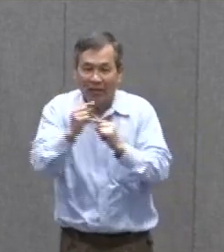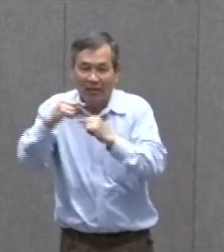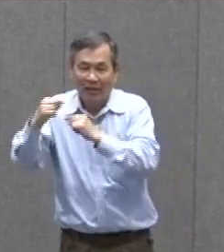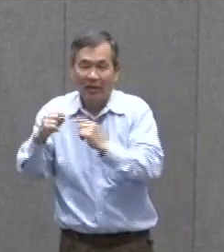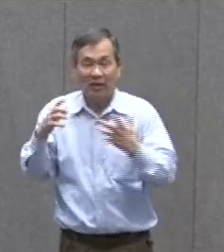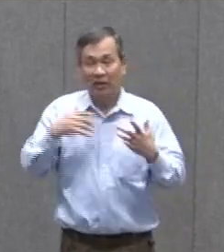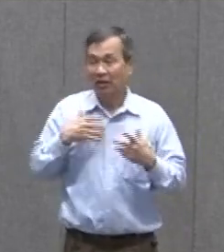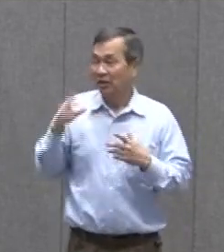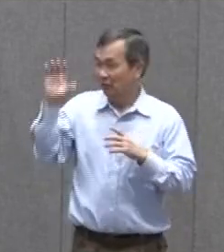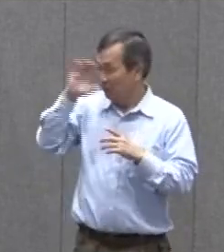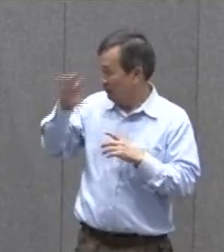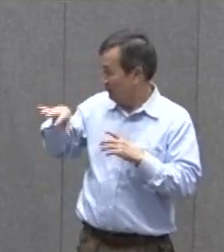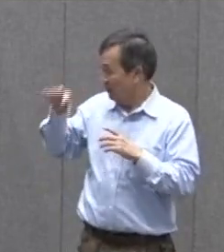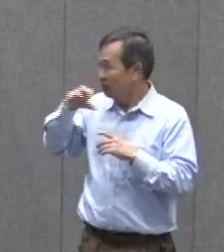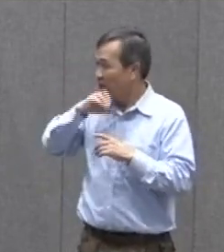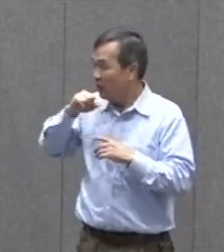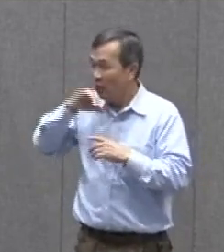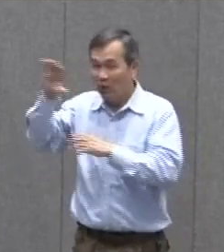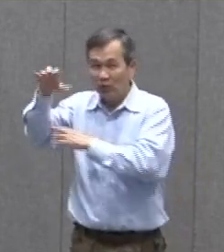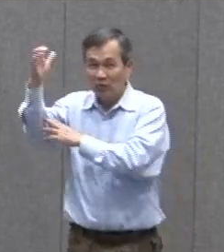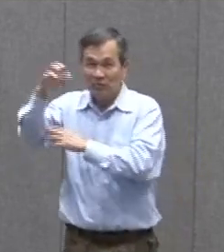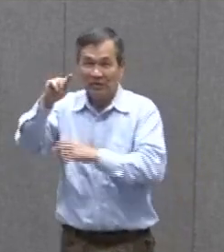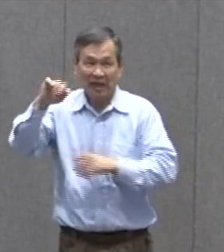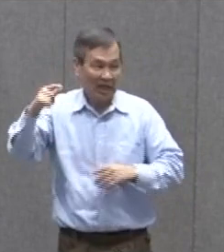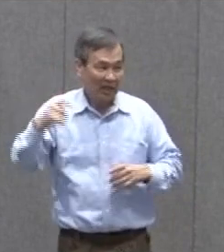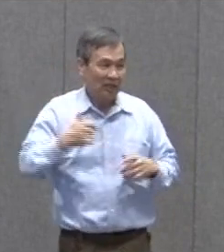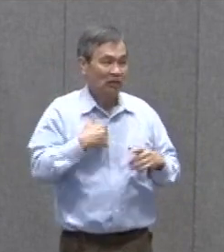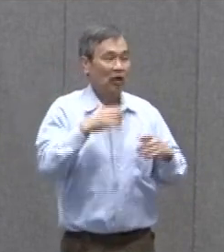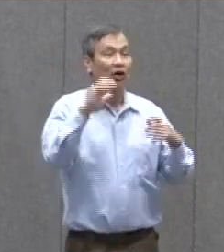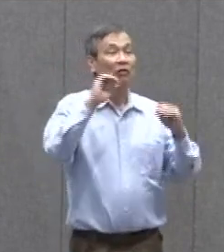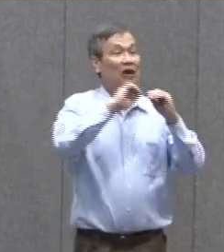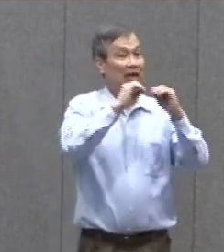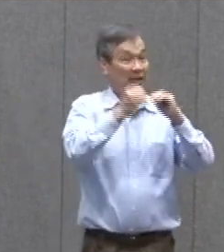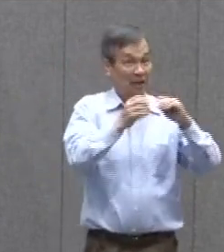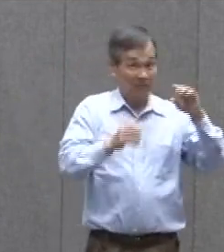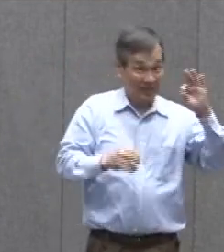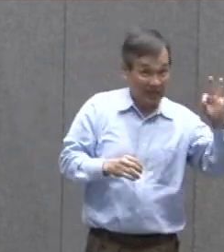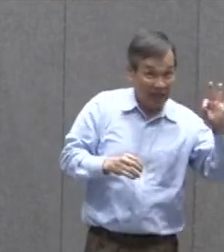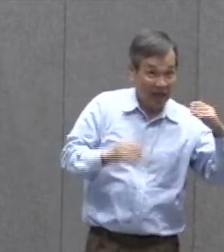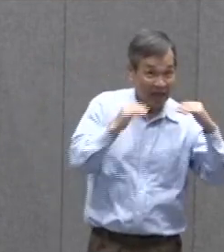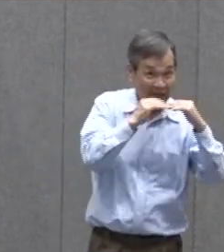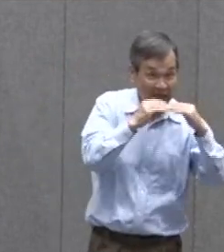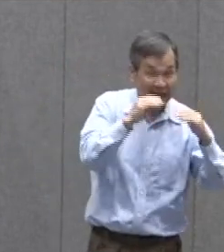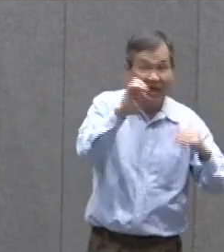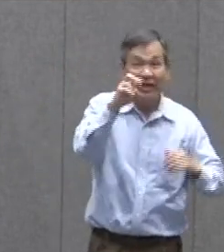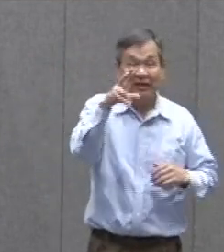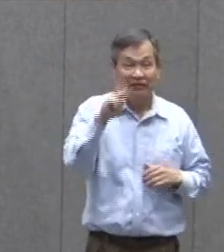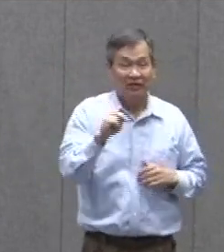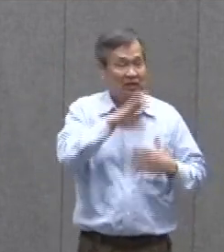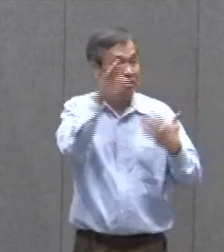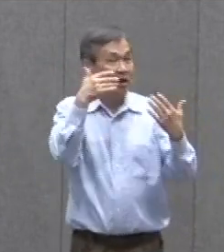So if our number nine is even, that means all of my stickers will have a pair or a partner.